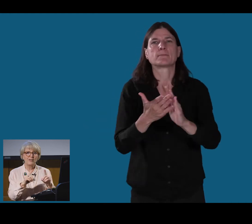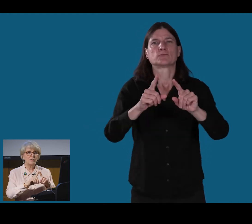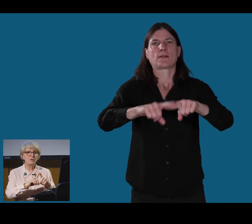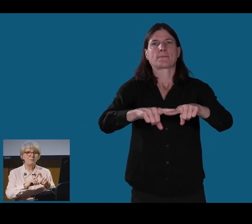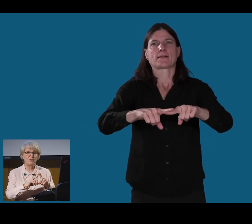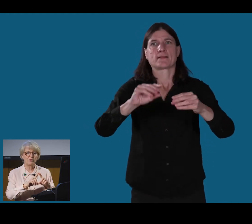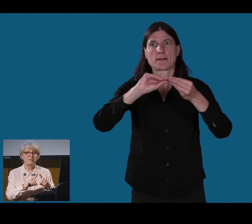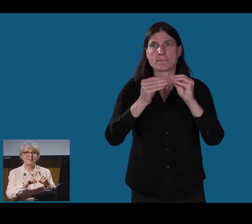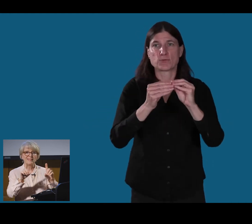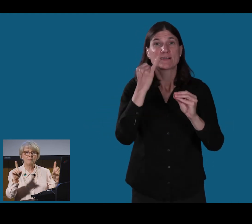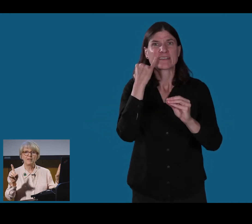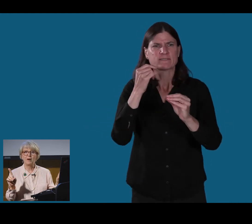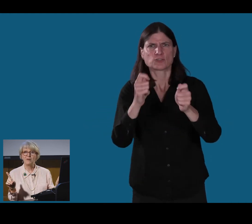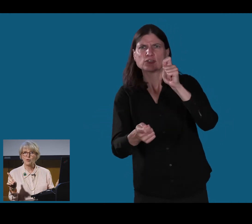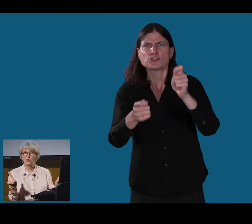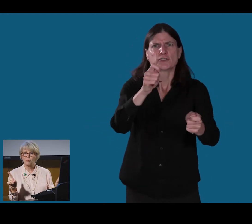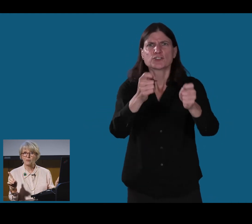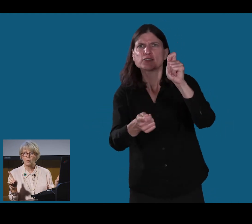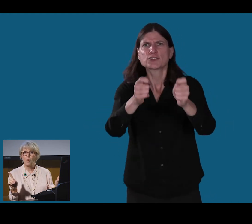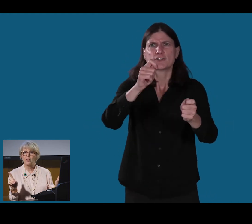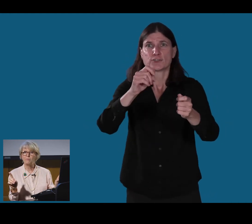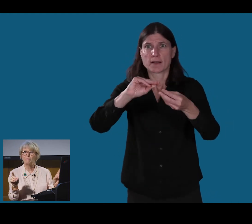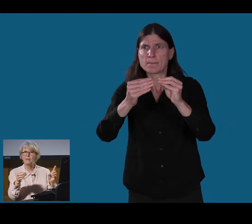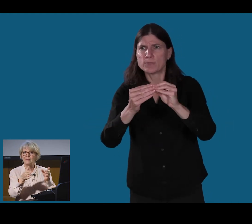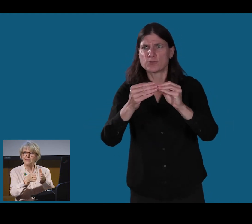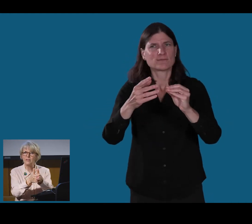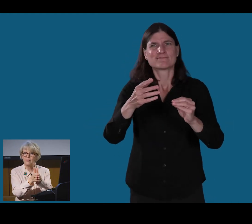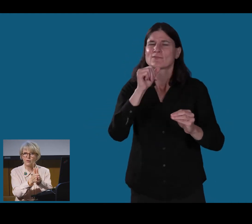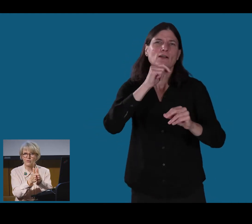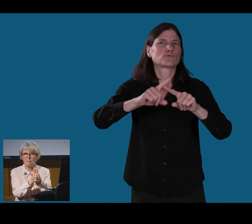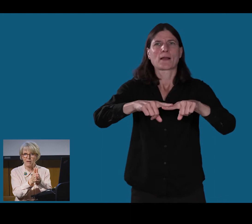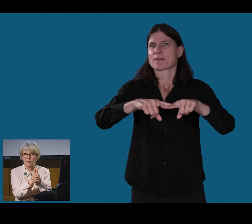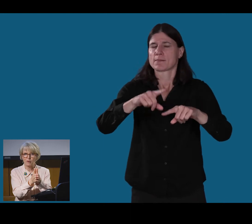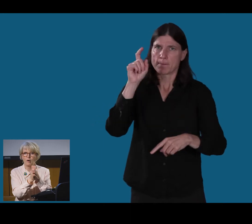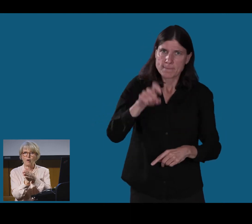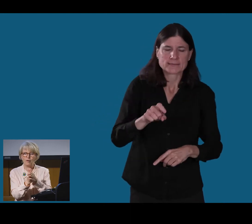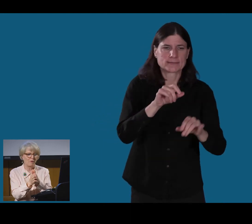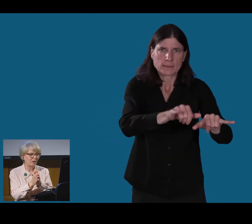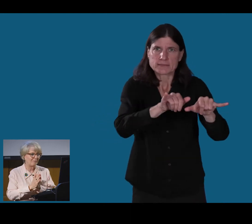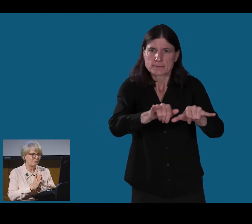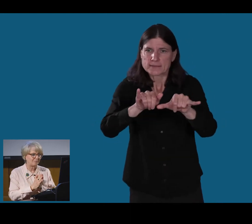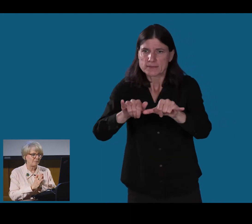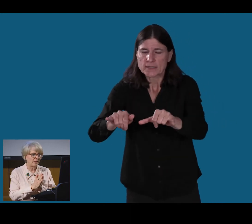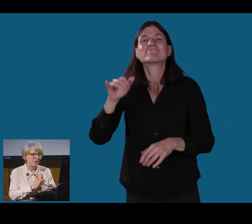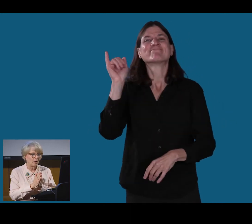It doesn't speak to the fact that it might not measure what you really want, but at least it gives you the same picture over and over again.